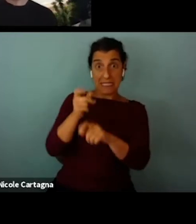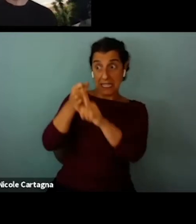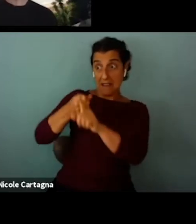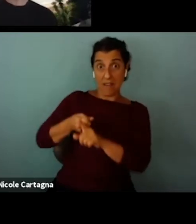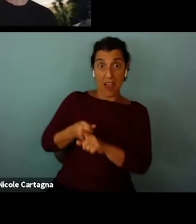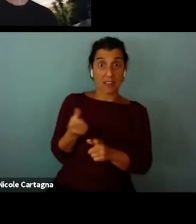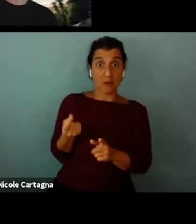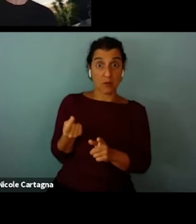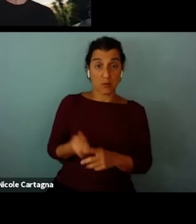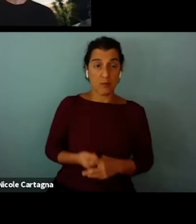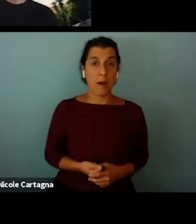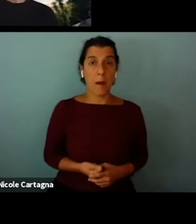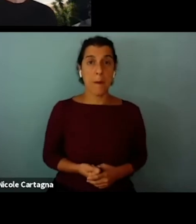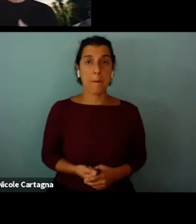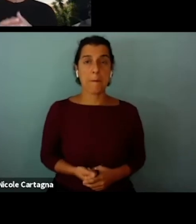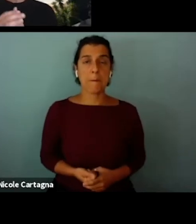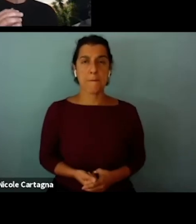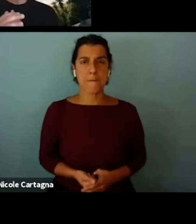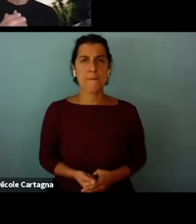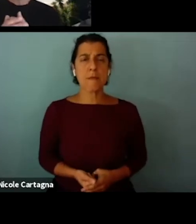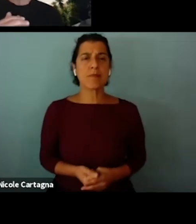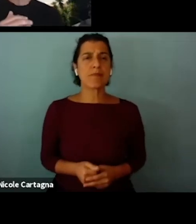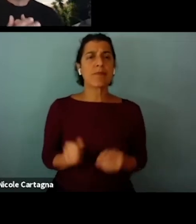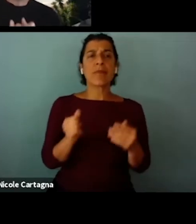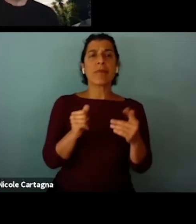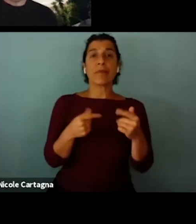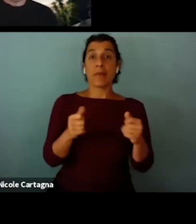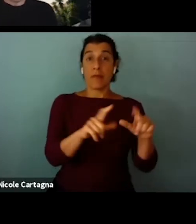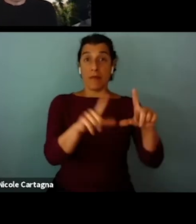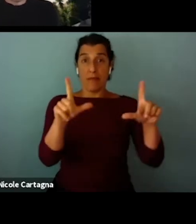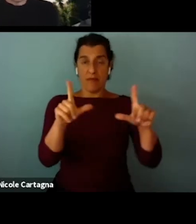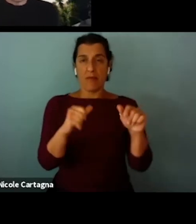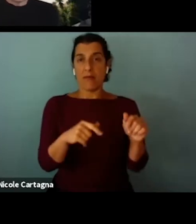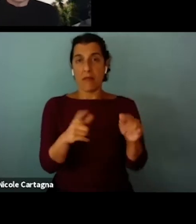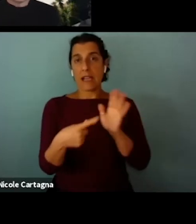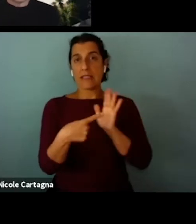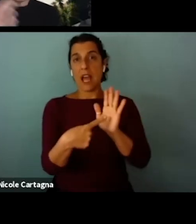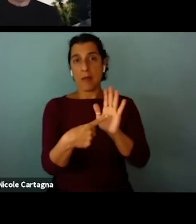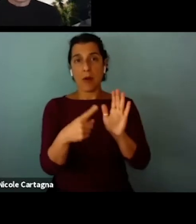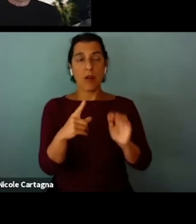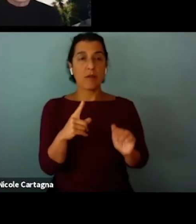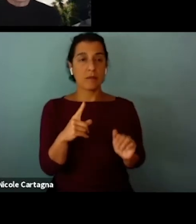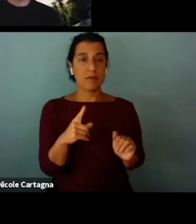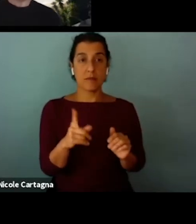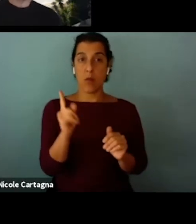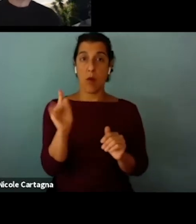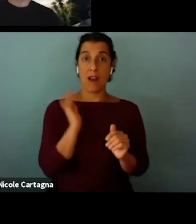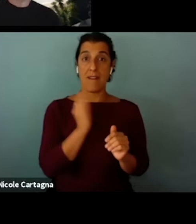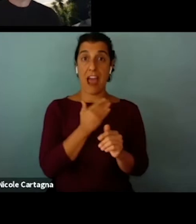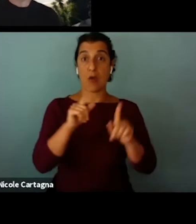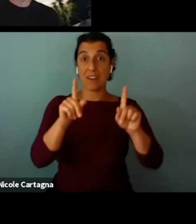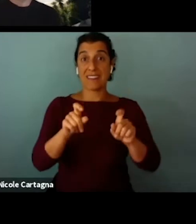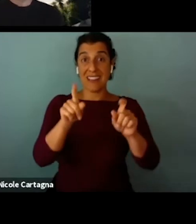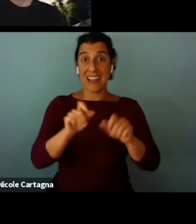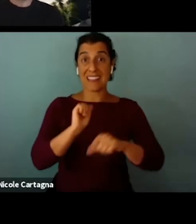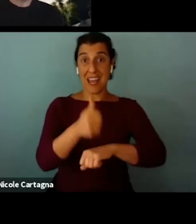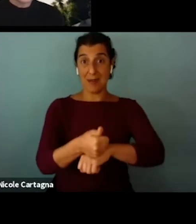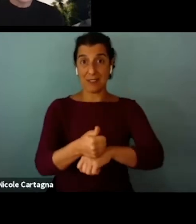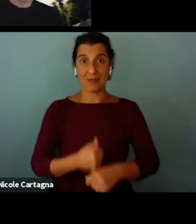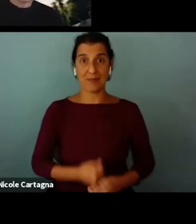um so this gives an example of the sort of of one of our test setups so we have a touch screen